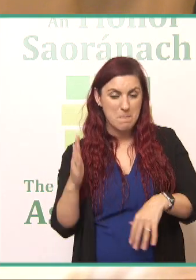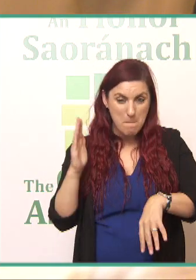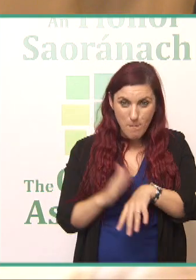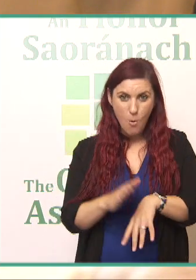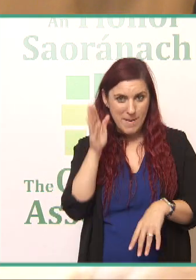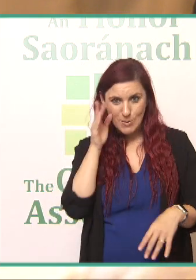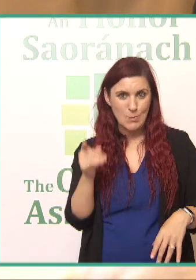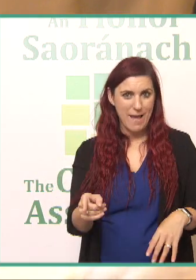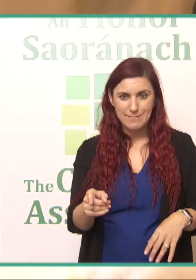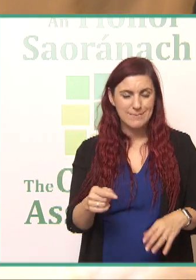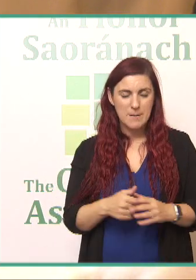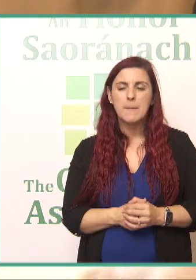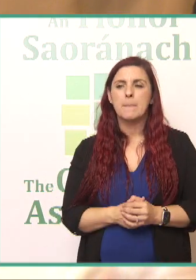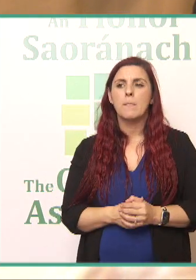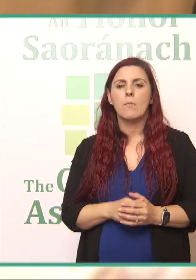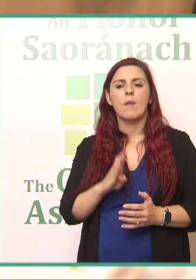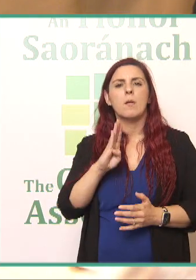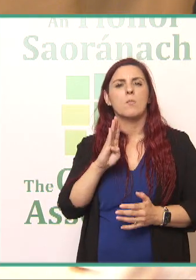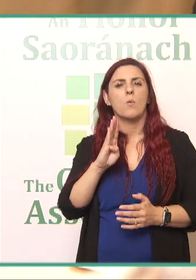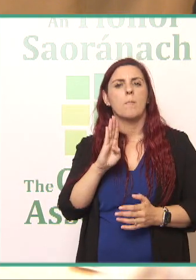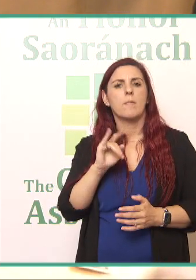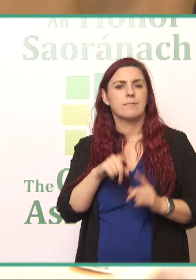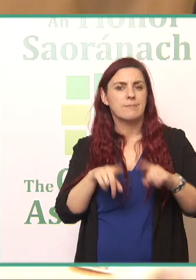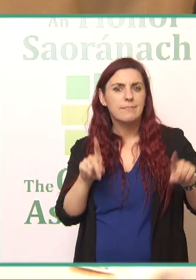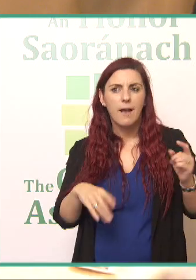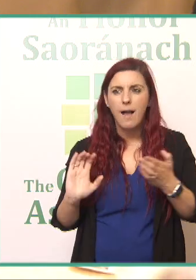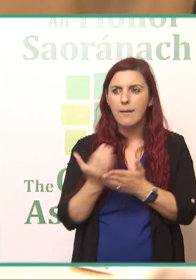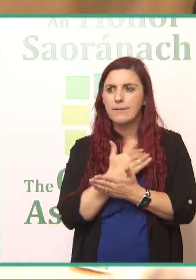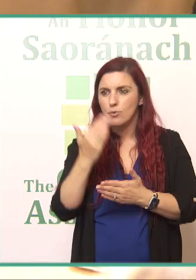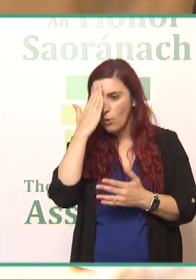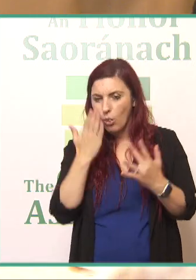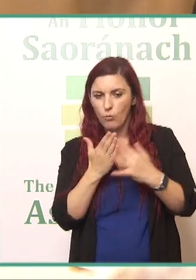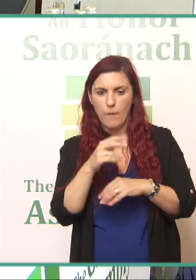so these ambassadors we Harvest their knowledge through videos through farmwalts through